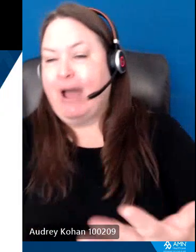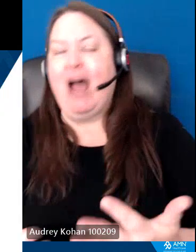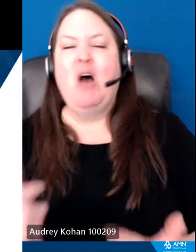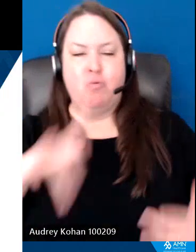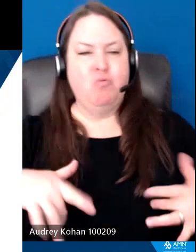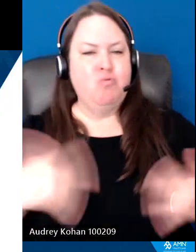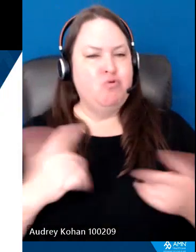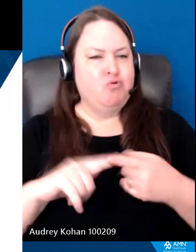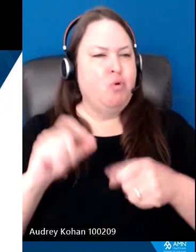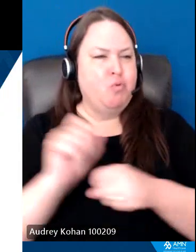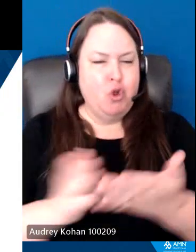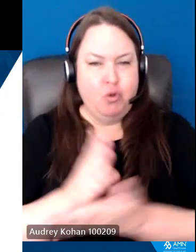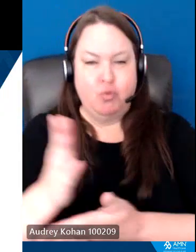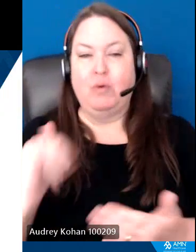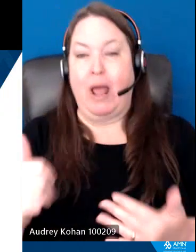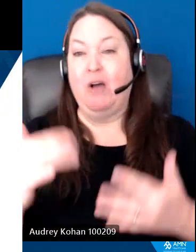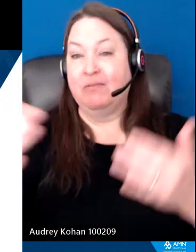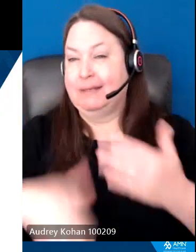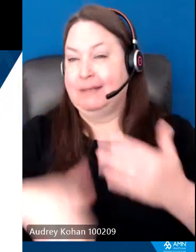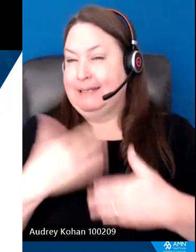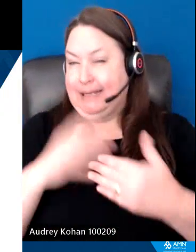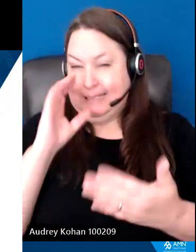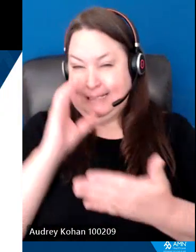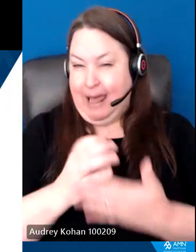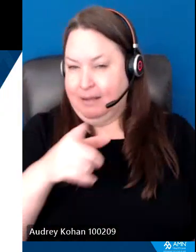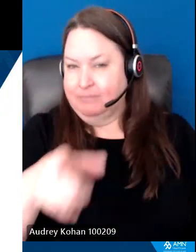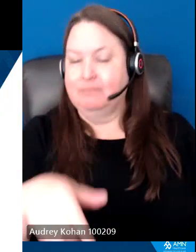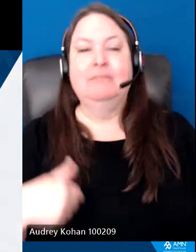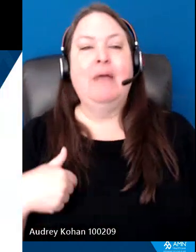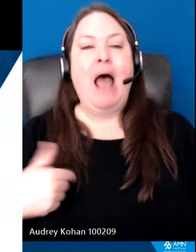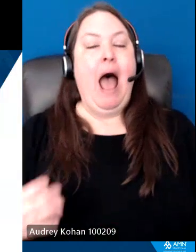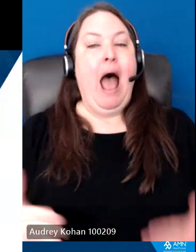that today if we can go to the next slide please uh I'm happy today to be joined by